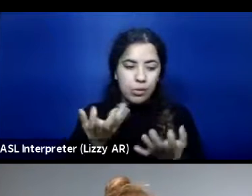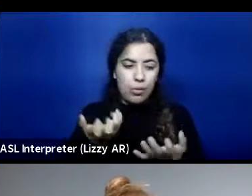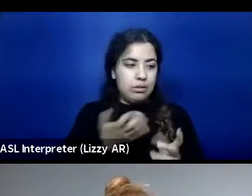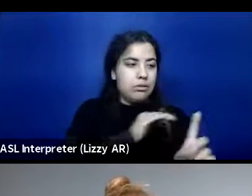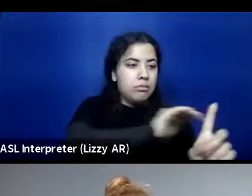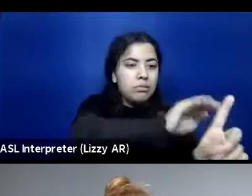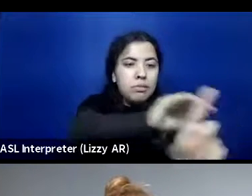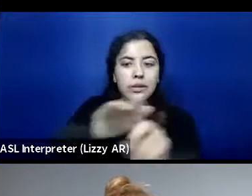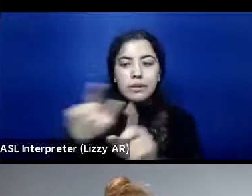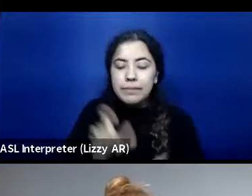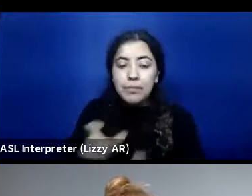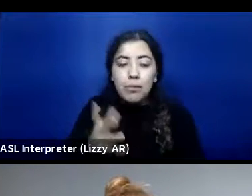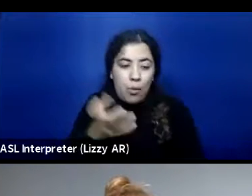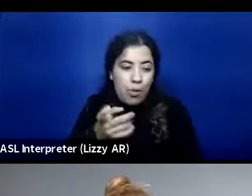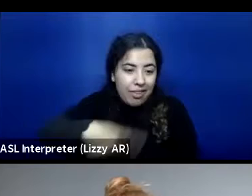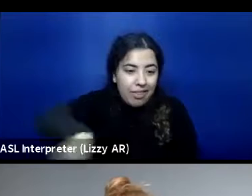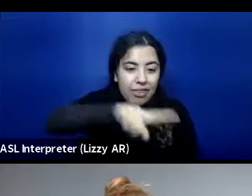to want to make things more accessible.